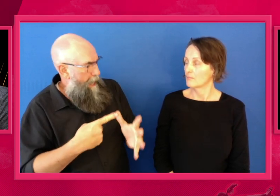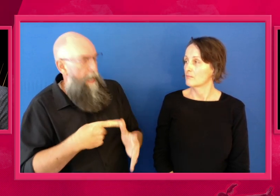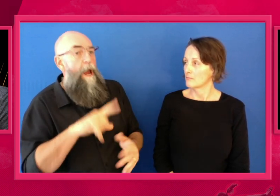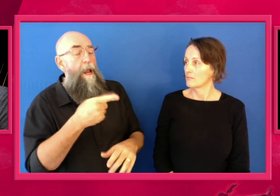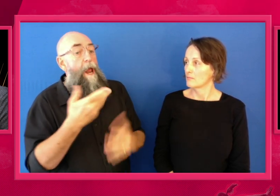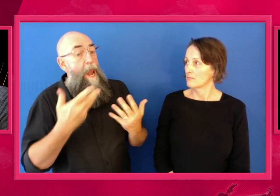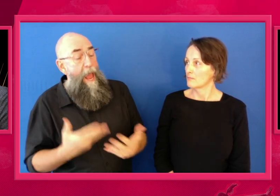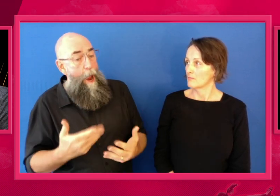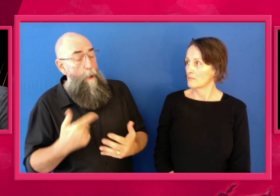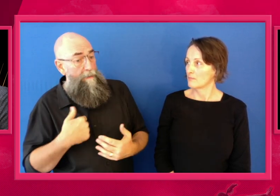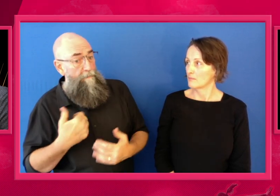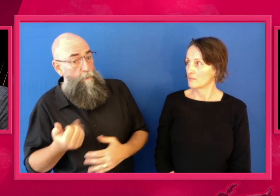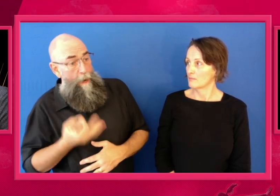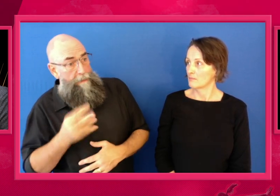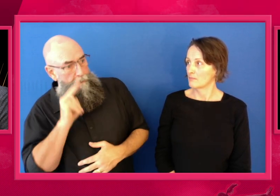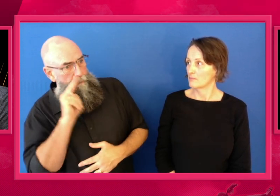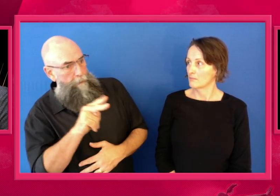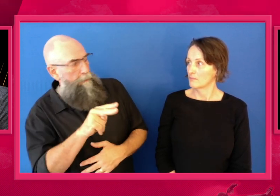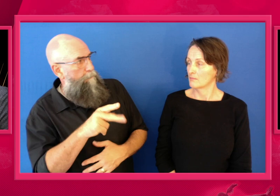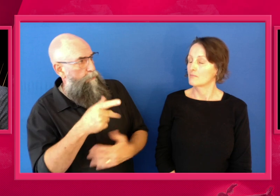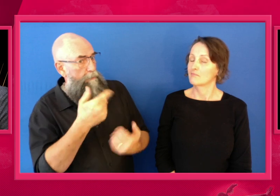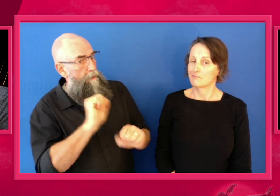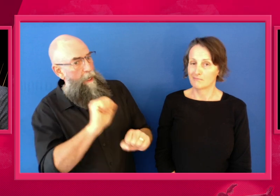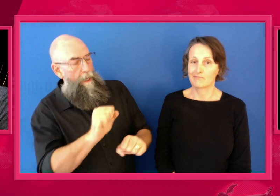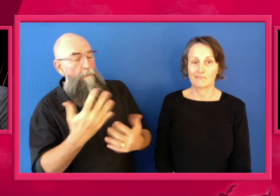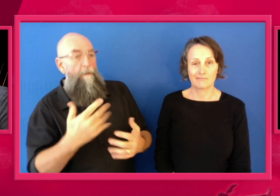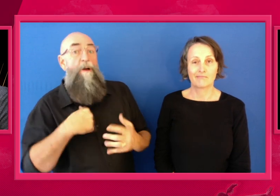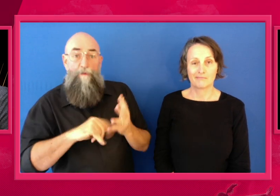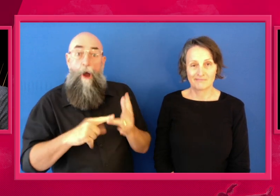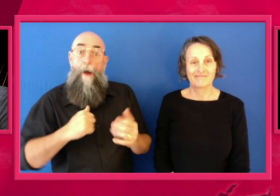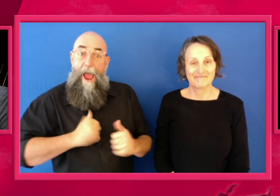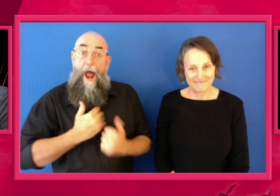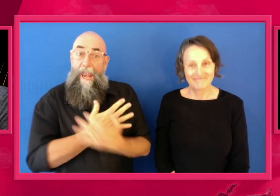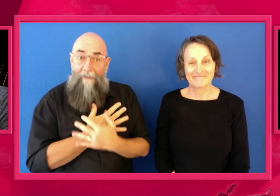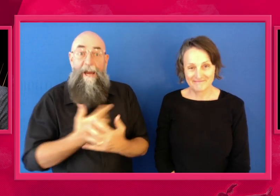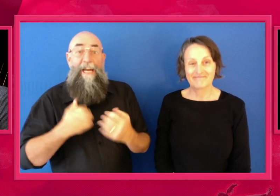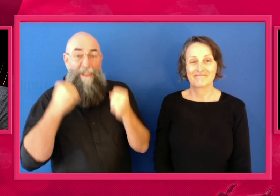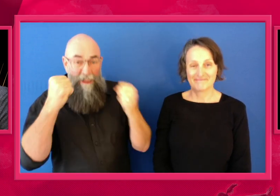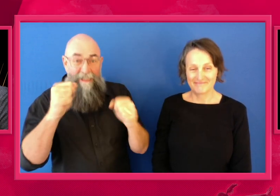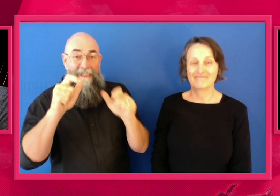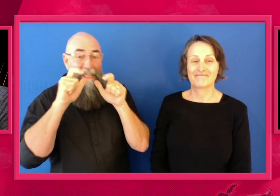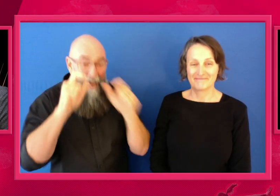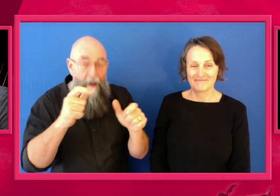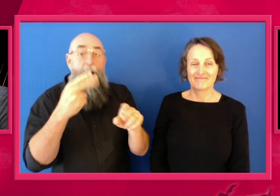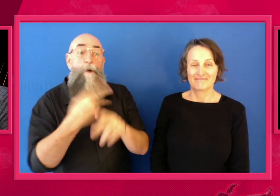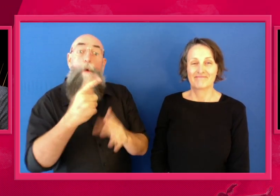we've just got to wait and see. But our love, our support, our cheers, everything is going out to Dylan in in the semifinal today.